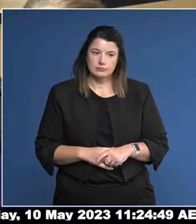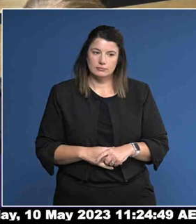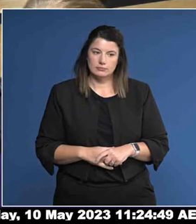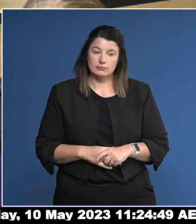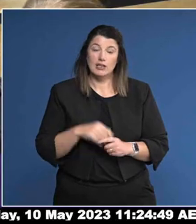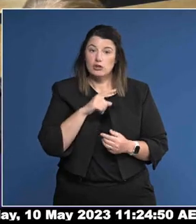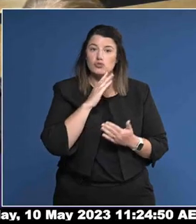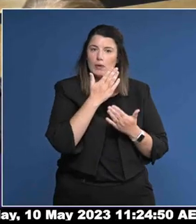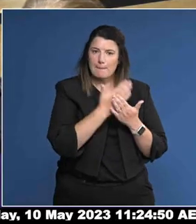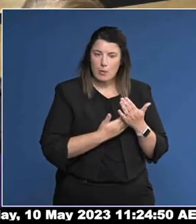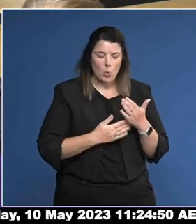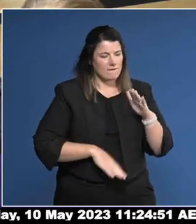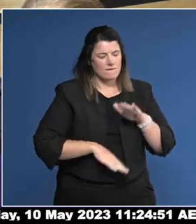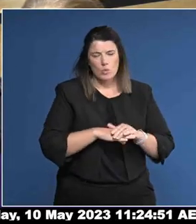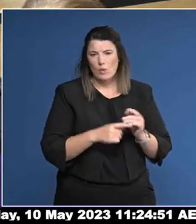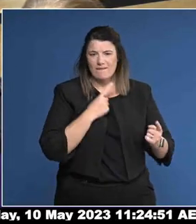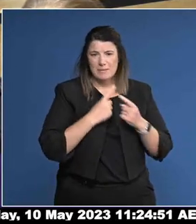So, it had Kaleb and Jonathon's names.